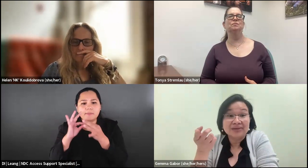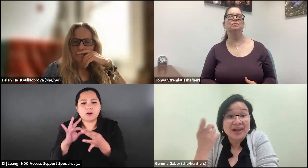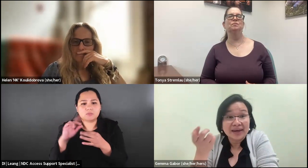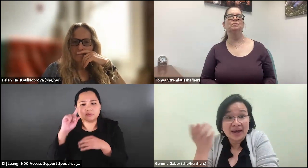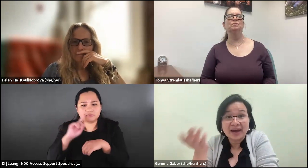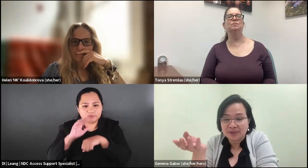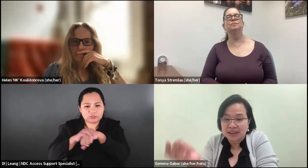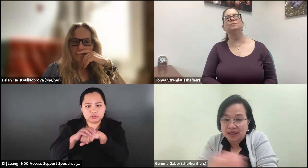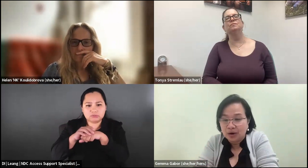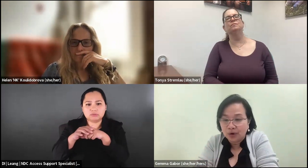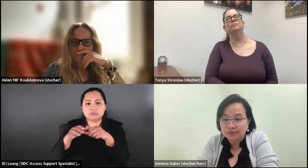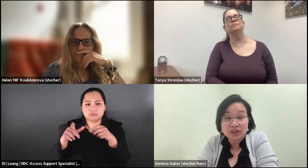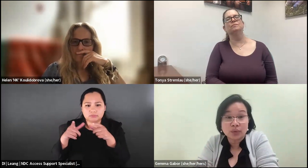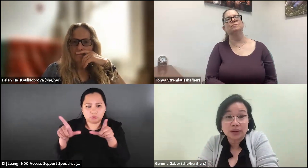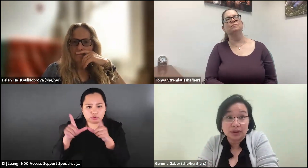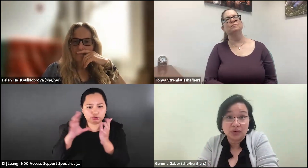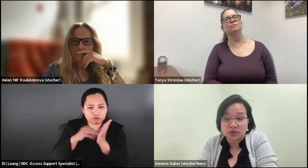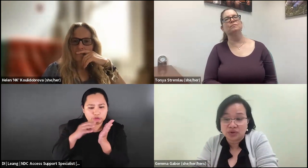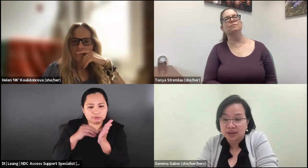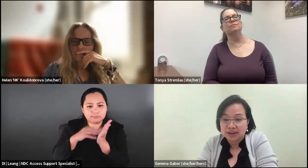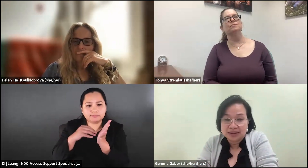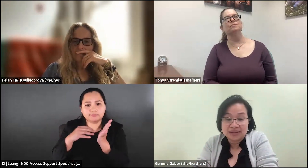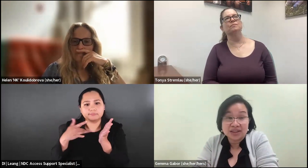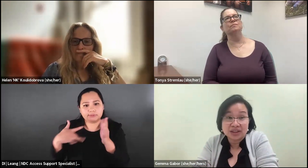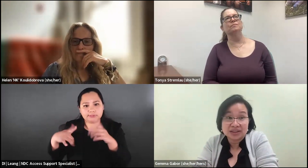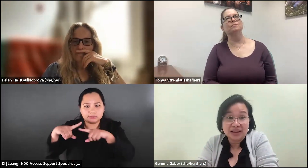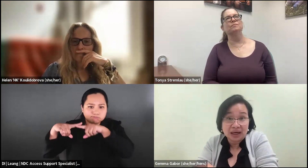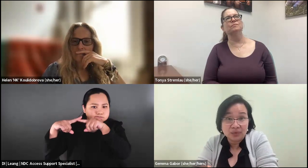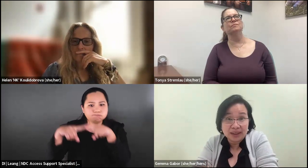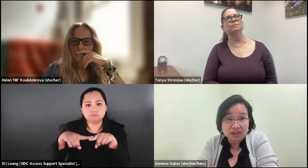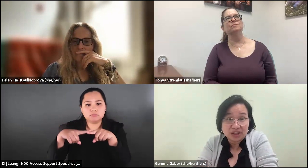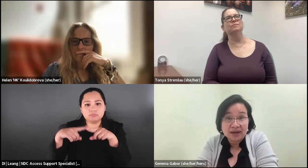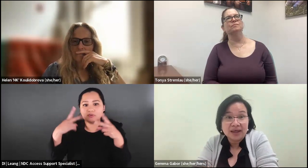They rely heavily on visual cues, such as sign language,